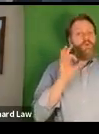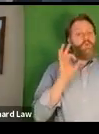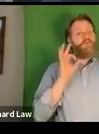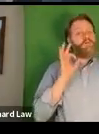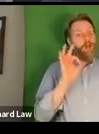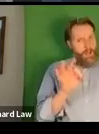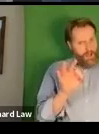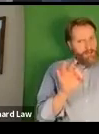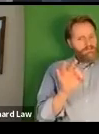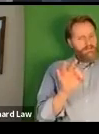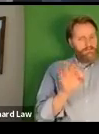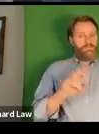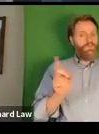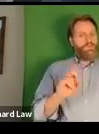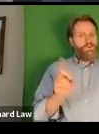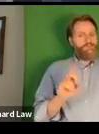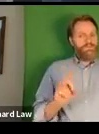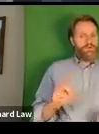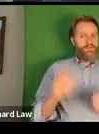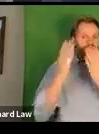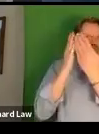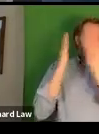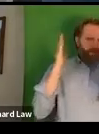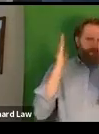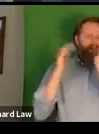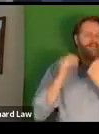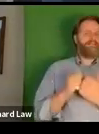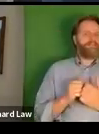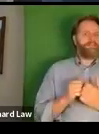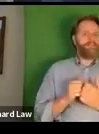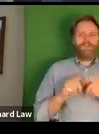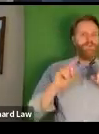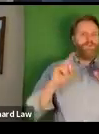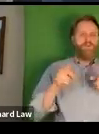jury trial you can't be trotting around with the screen attached to you so we've